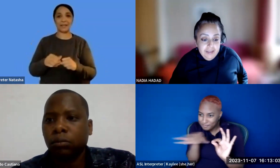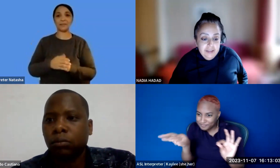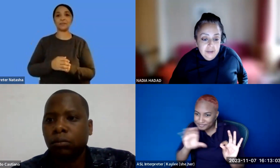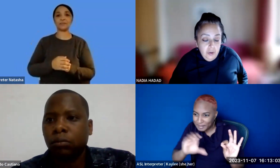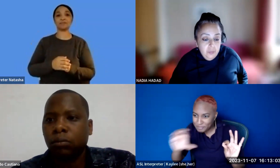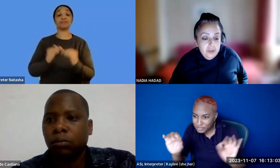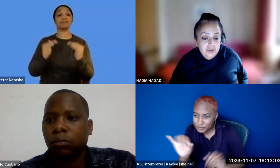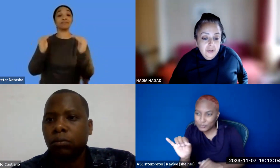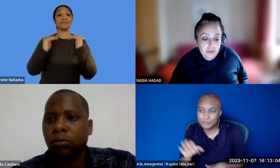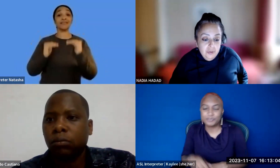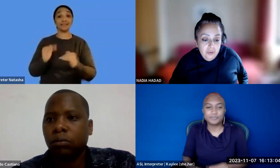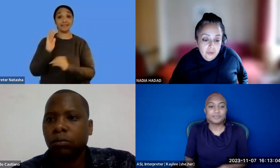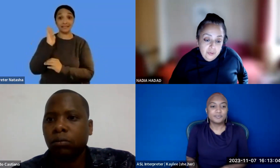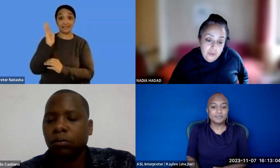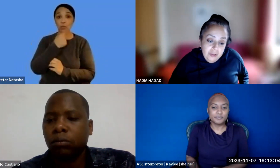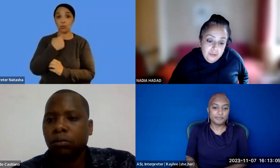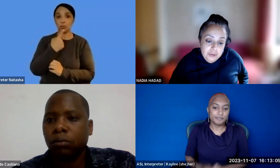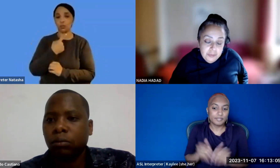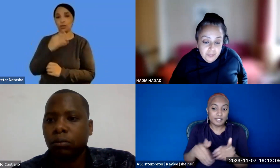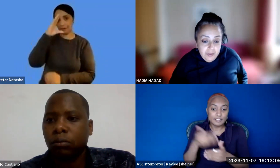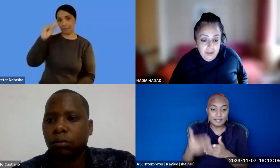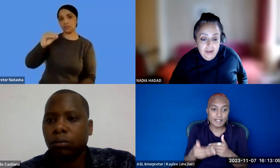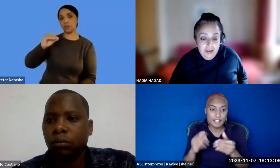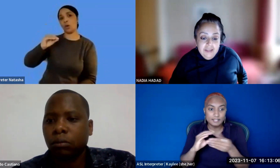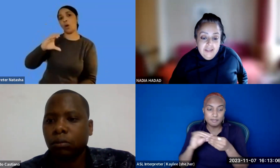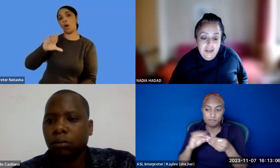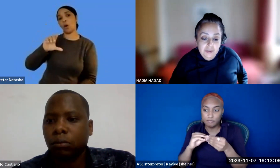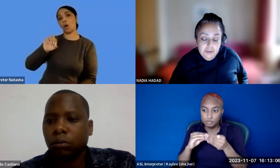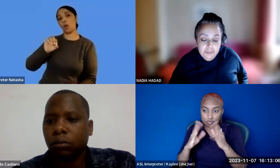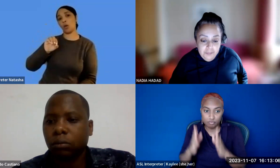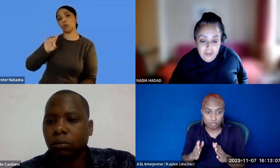is Mr. Clodoaldo Castiano.